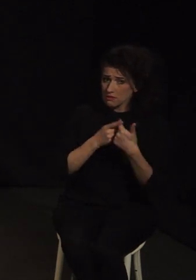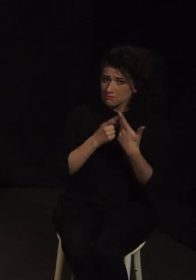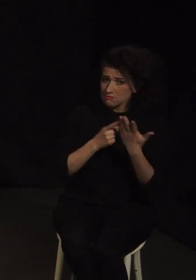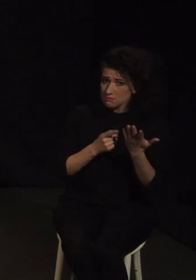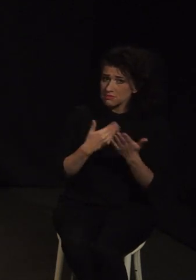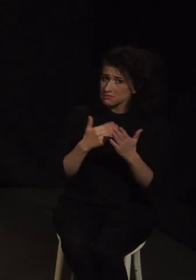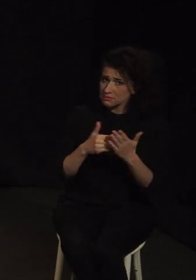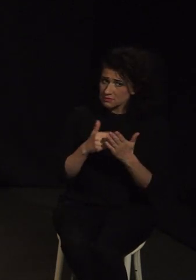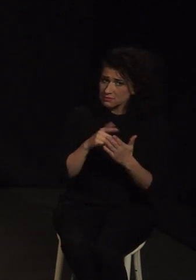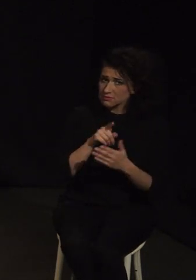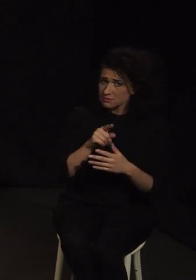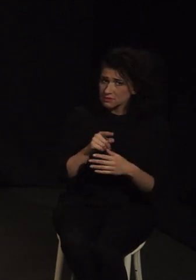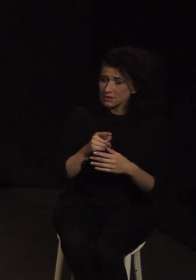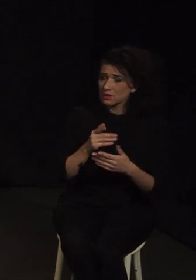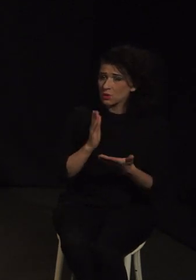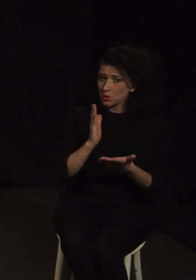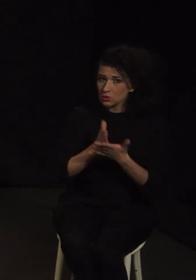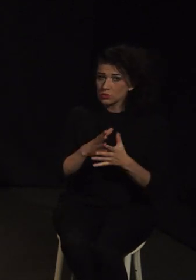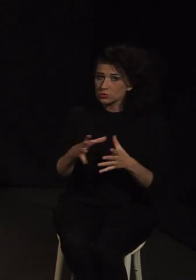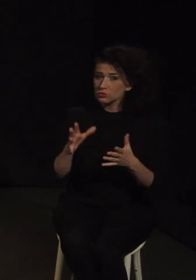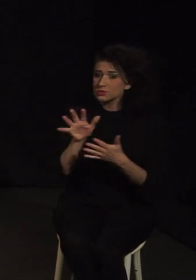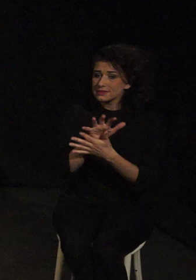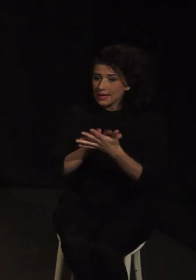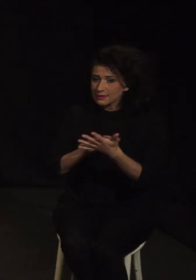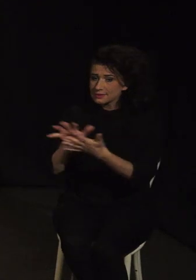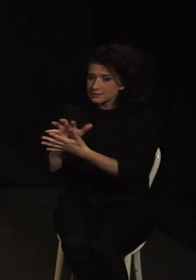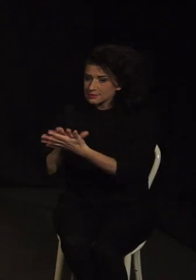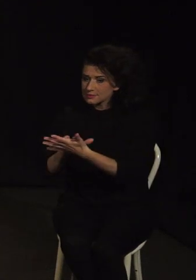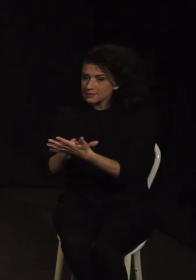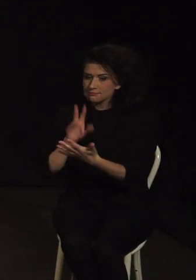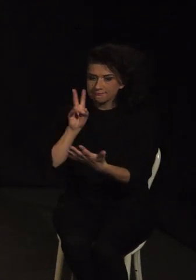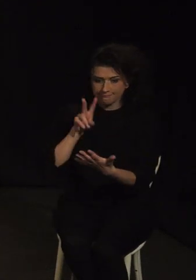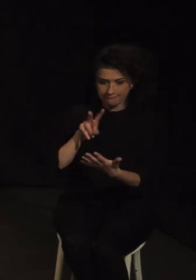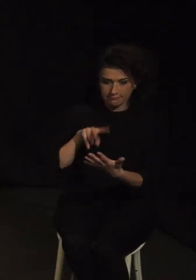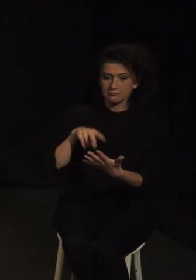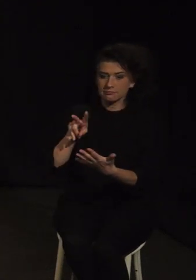When interacting with the text, with its interpretation,